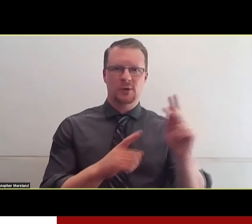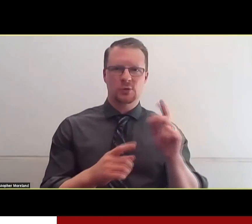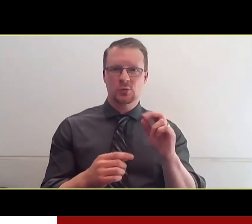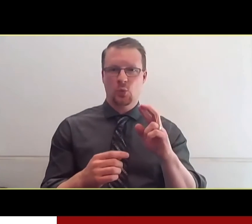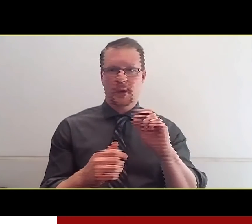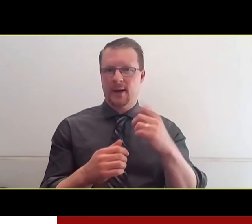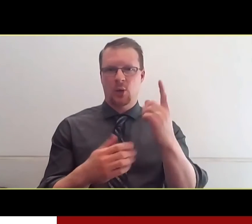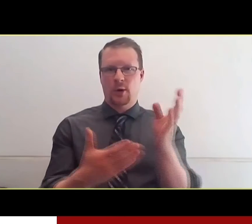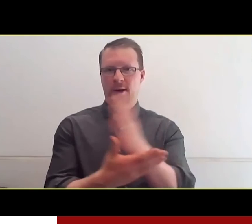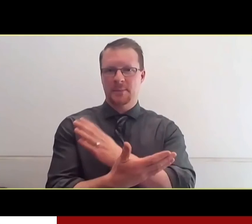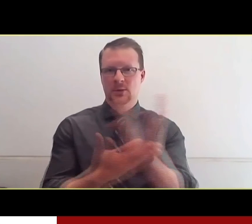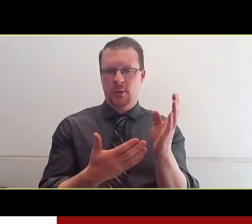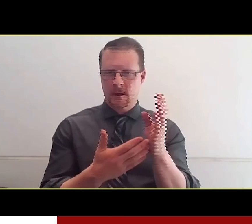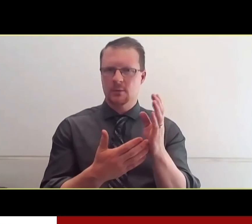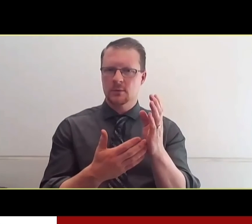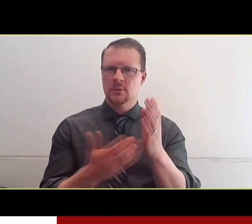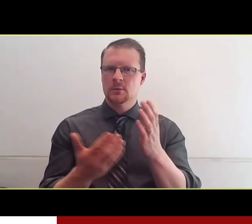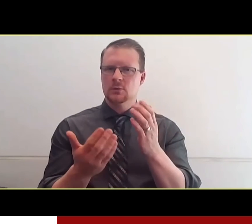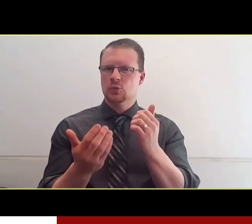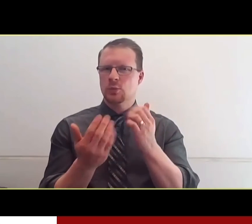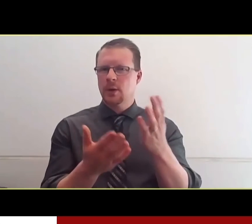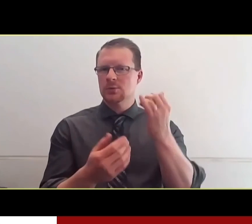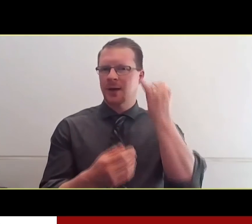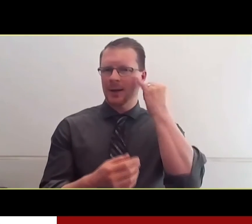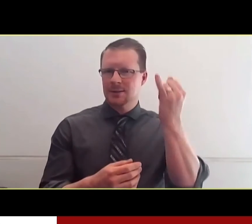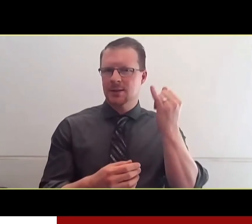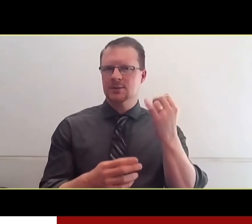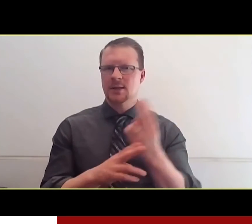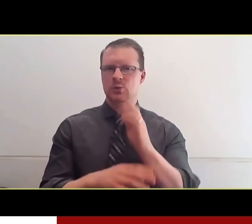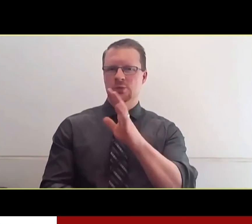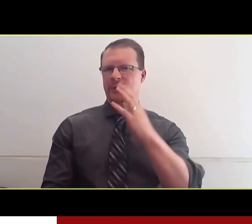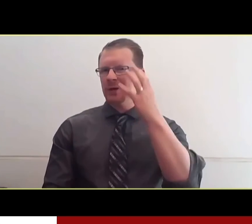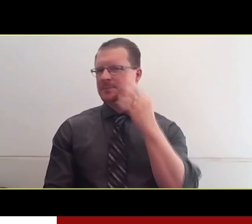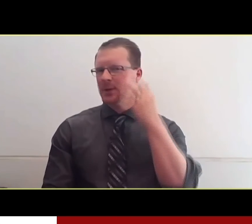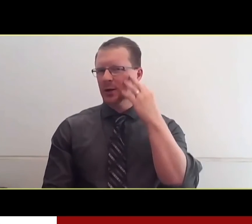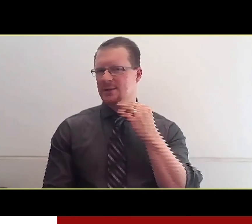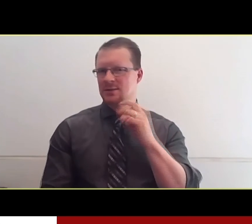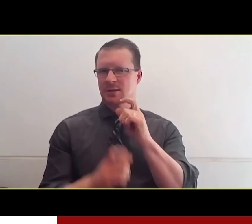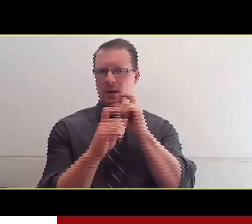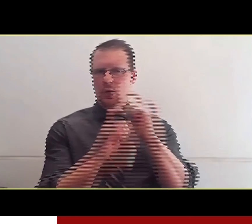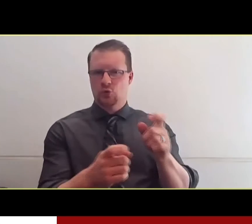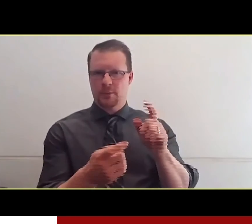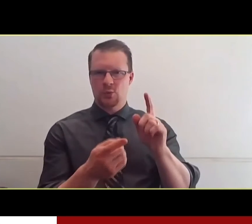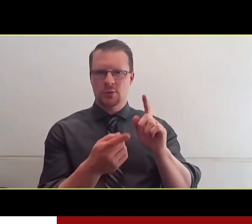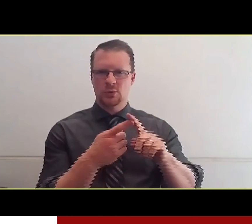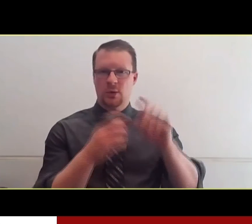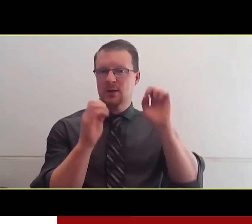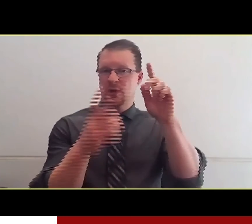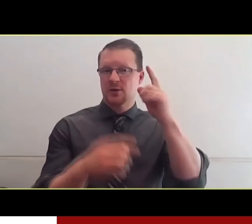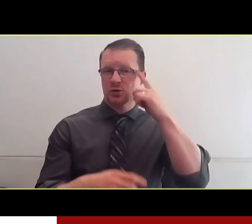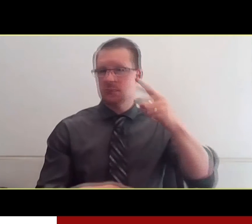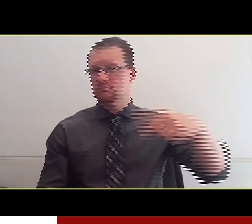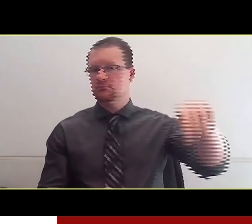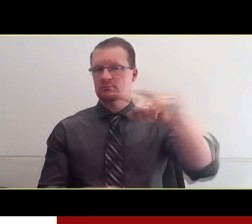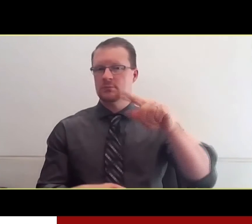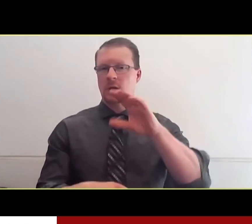practicing professionals anyone in between, to propose ideas based on your experiences